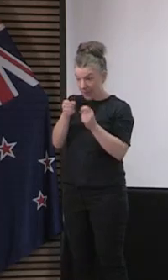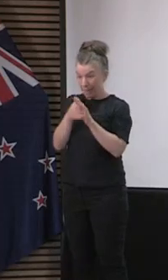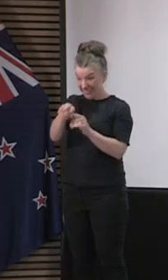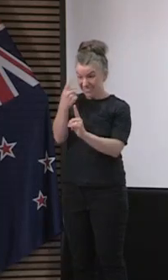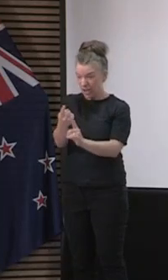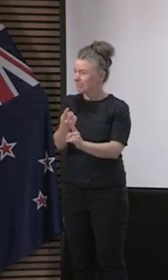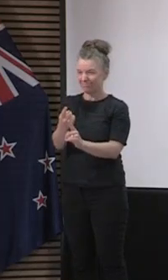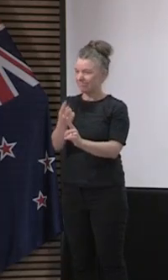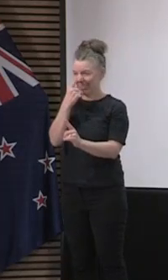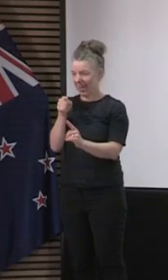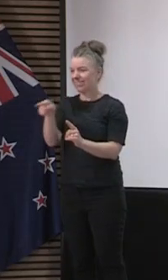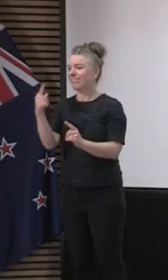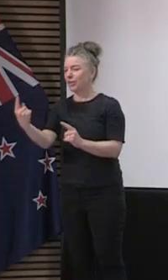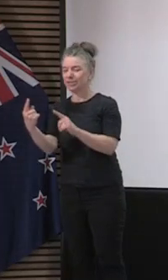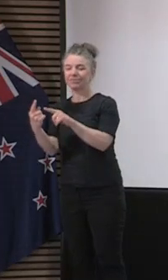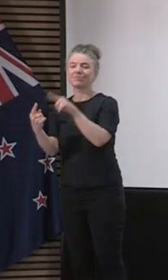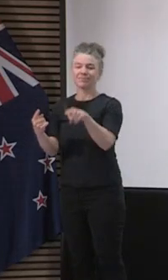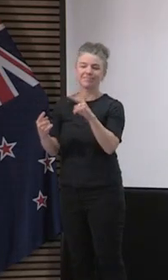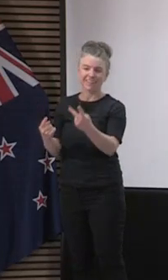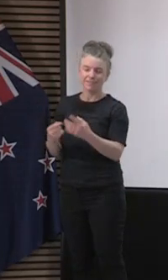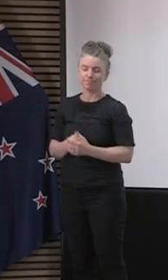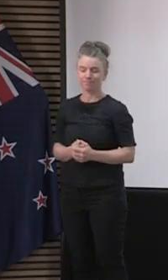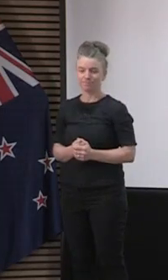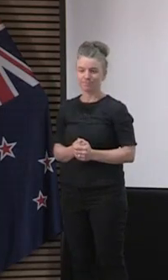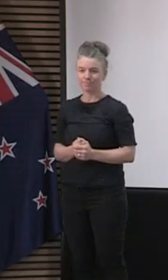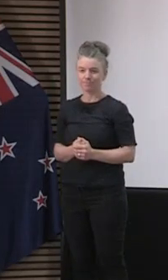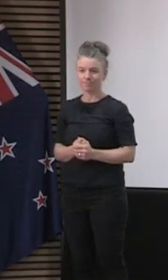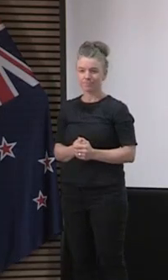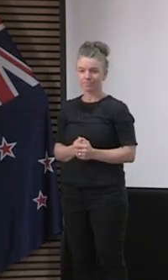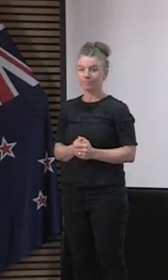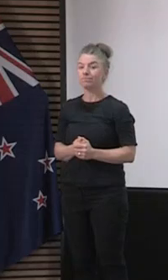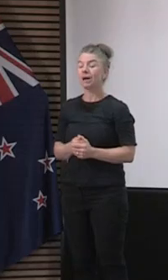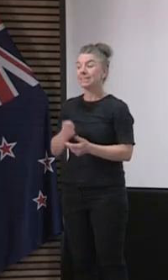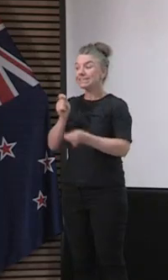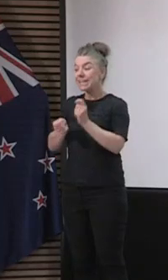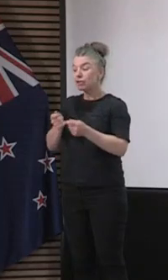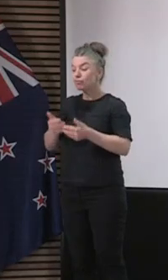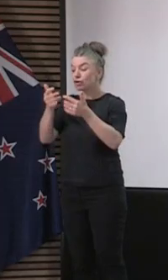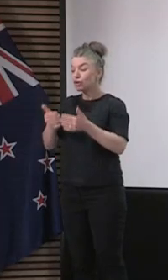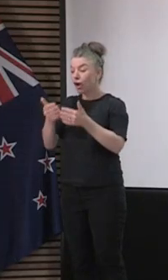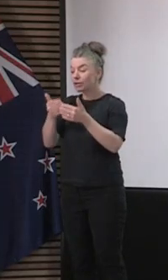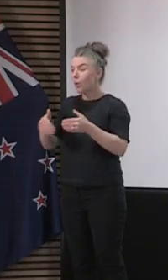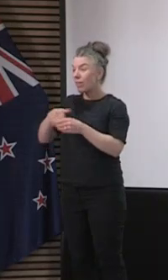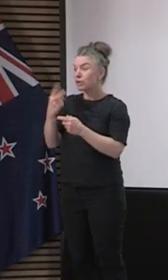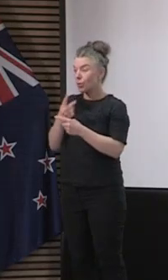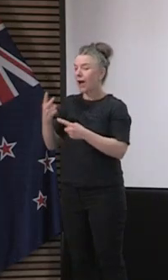we're going back and identifying other cases as part of that investigatory work. But the fact that we can